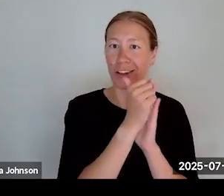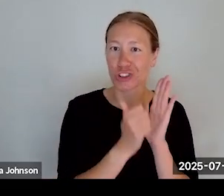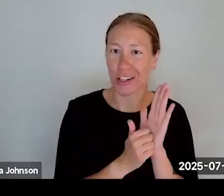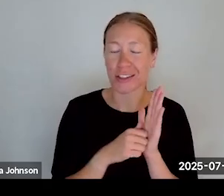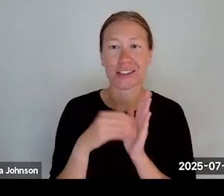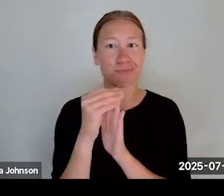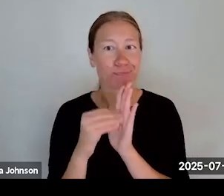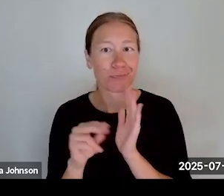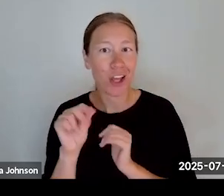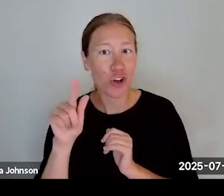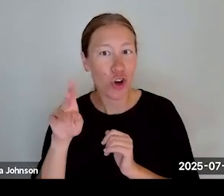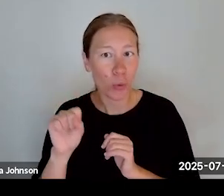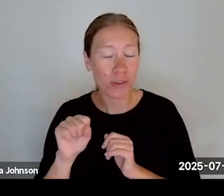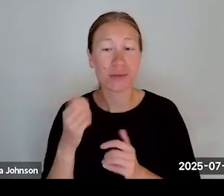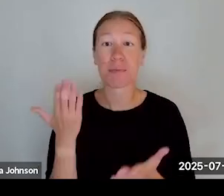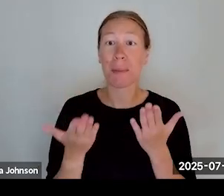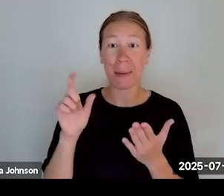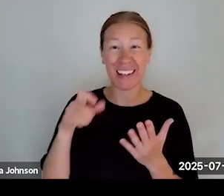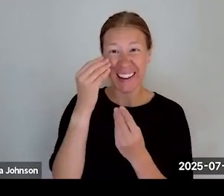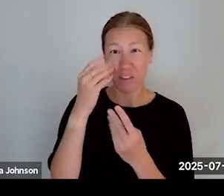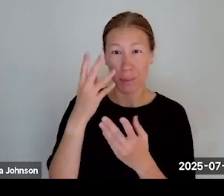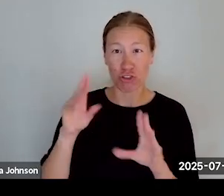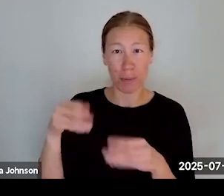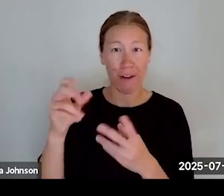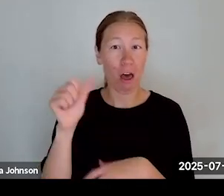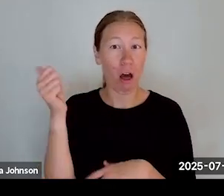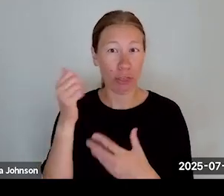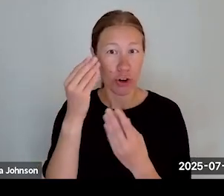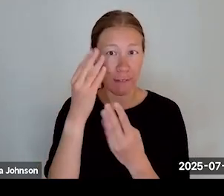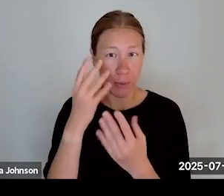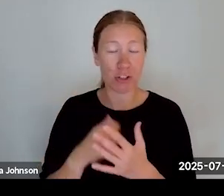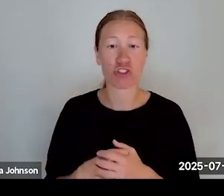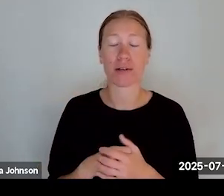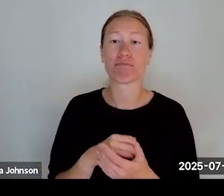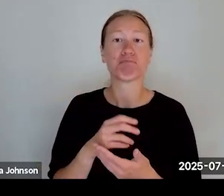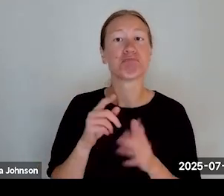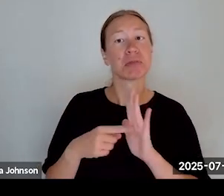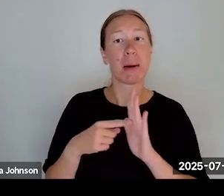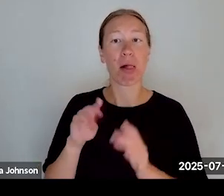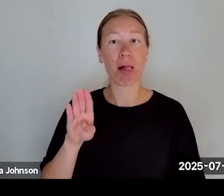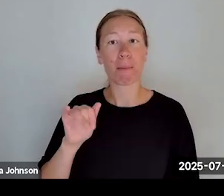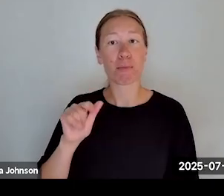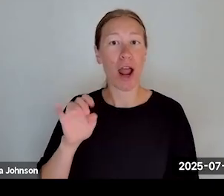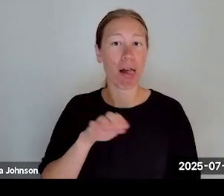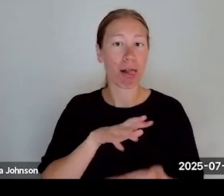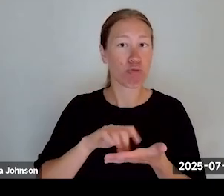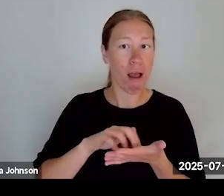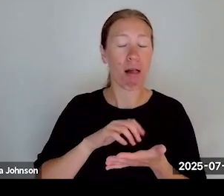provided in alternative formats like braille, or use of videos with captioning or ASL interpretation.